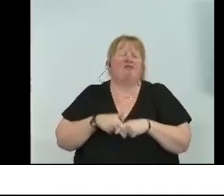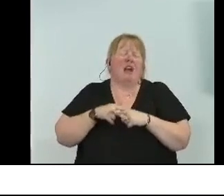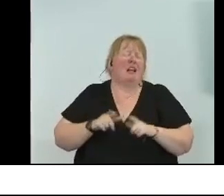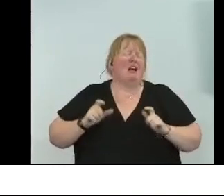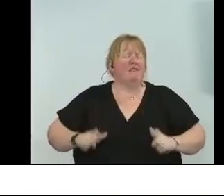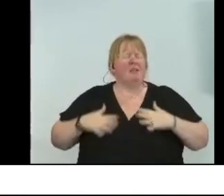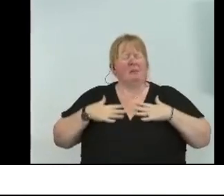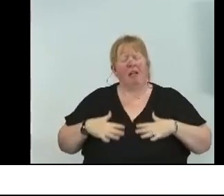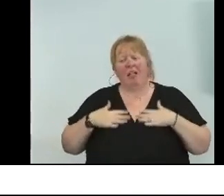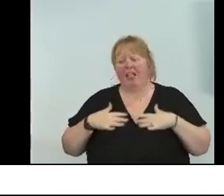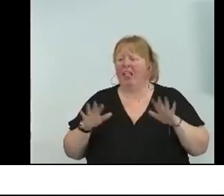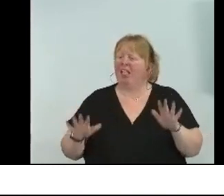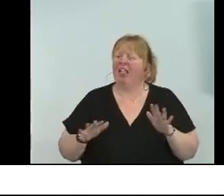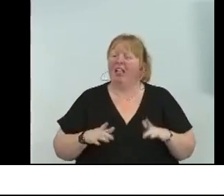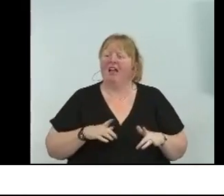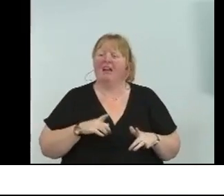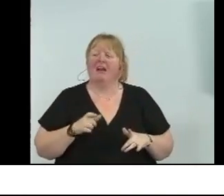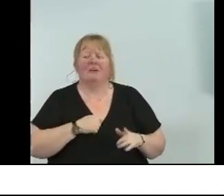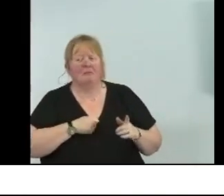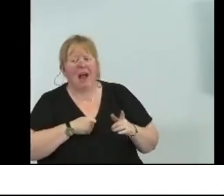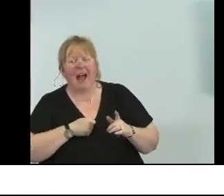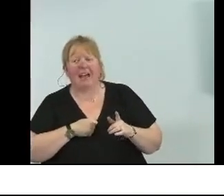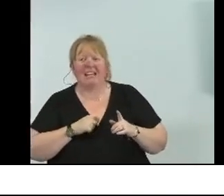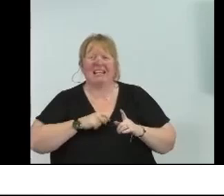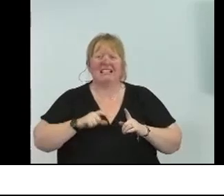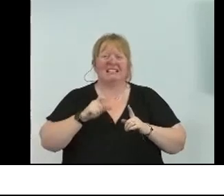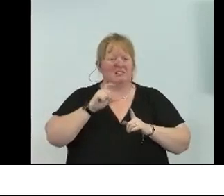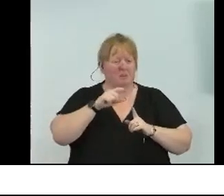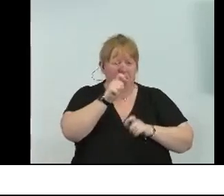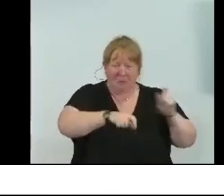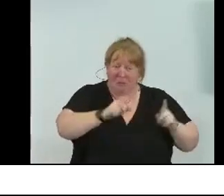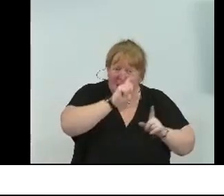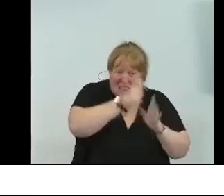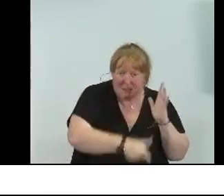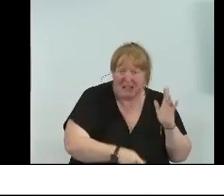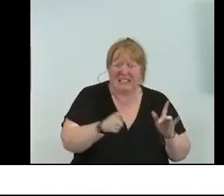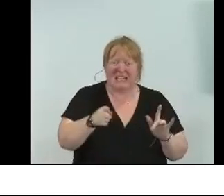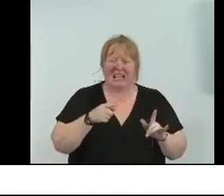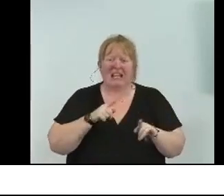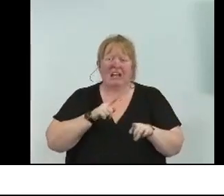to someone living with a disability would be to try the thing that you fear because you might